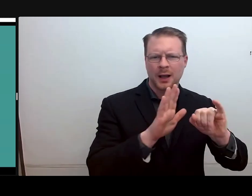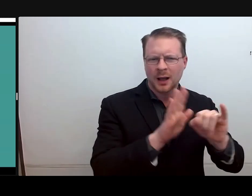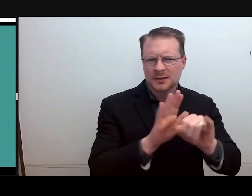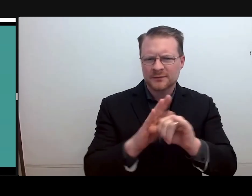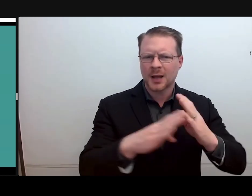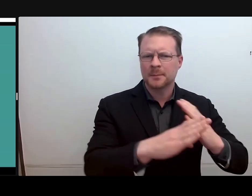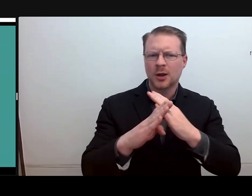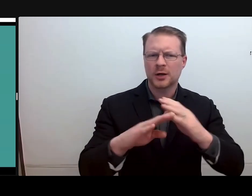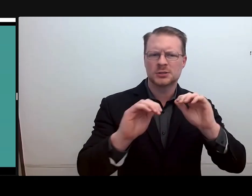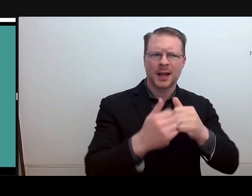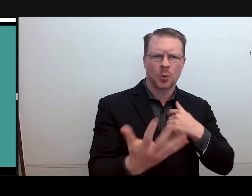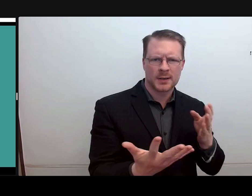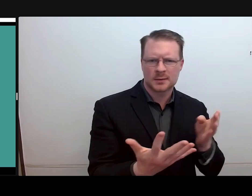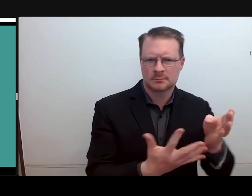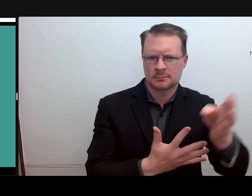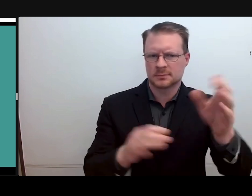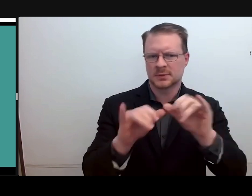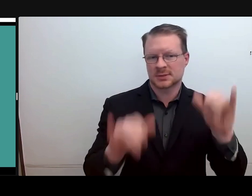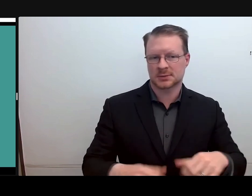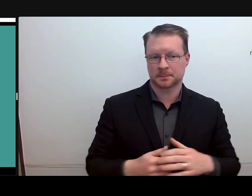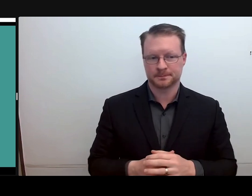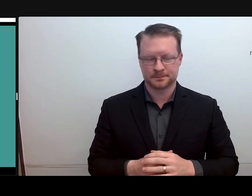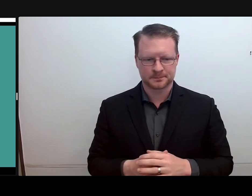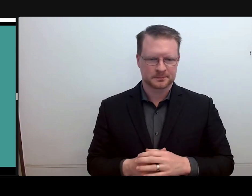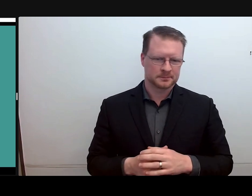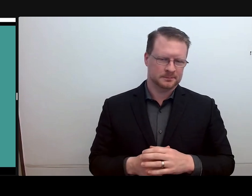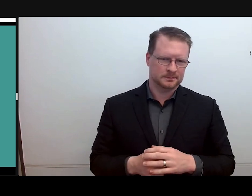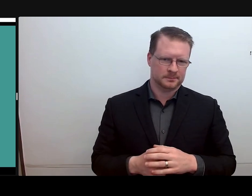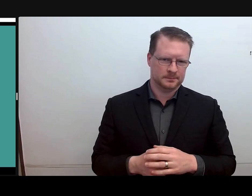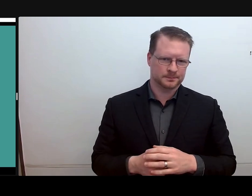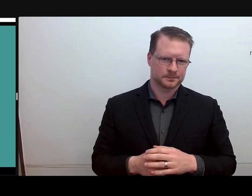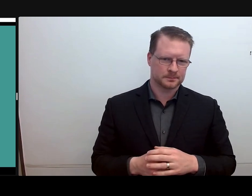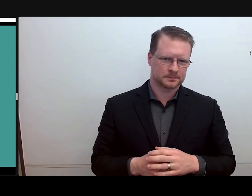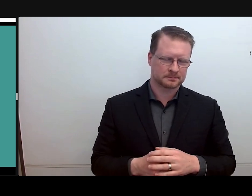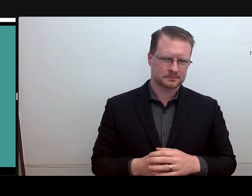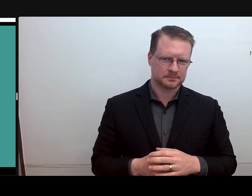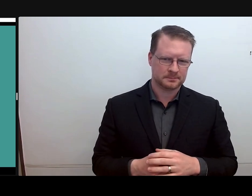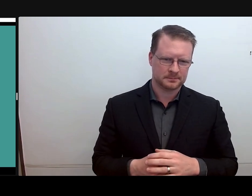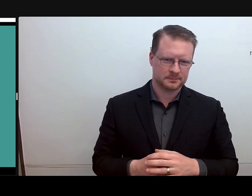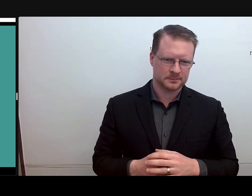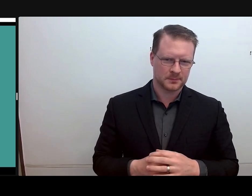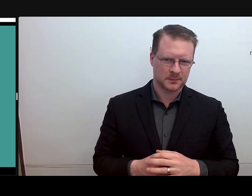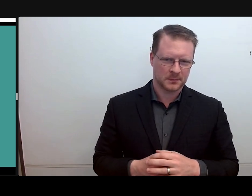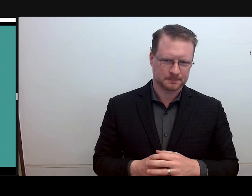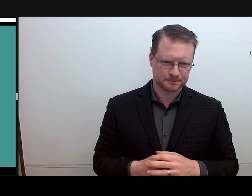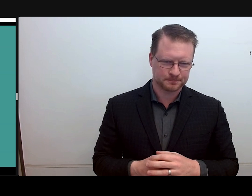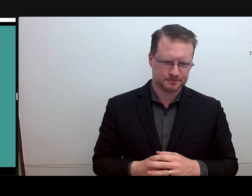professions educations as they navigate their professional journey and identify barriers moving through that process.